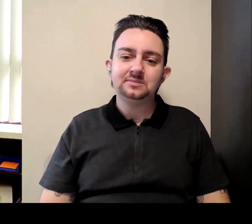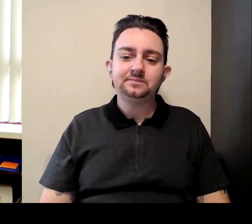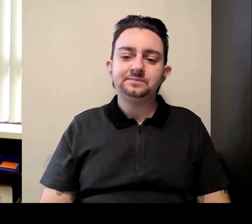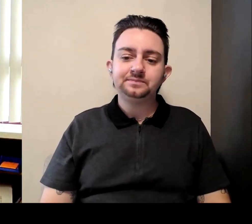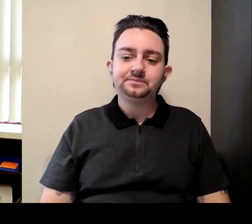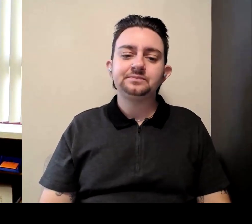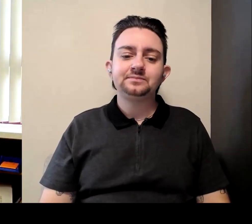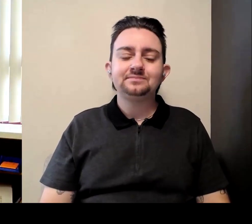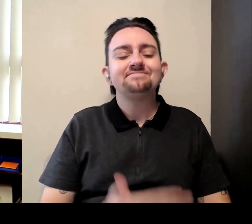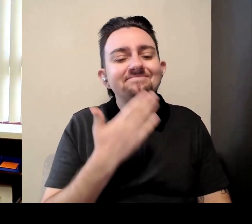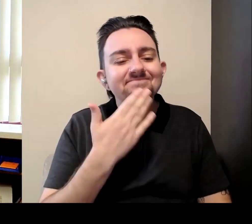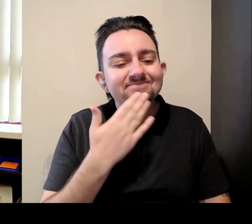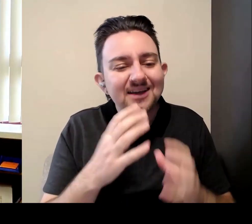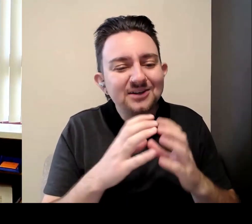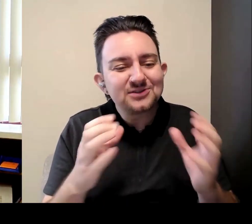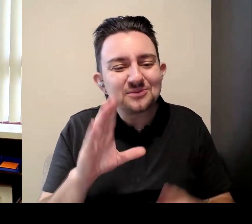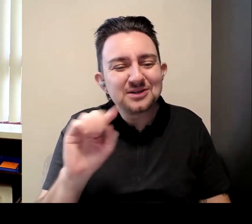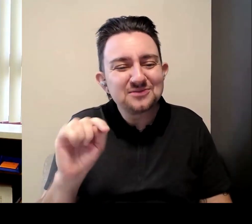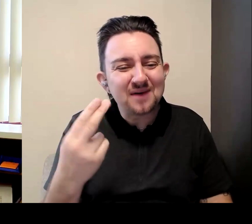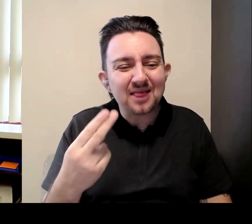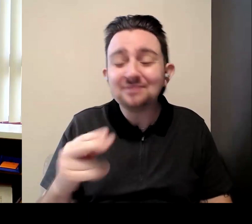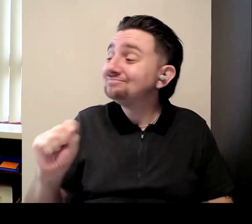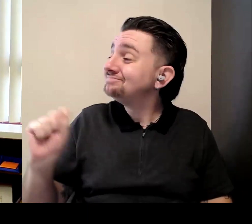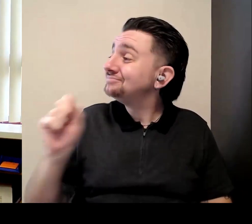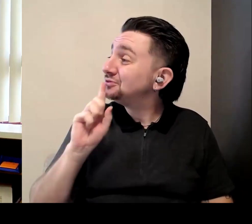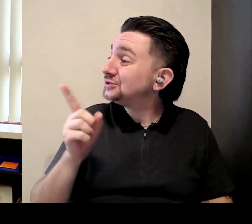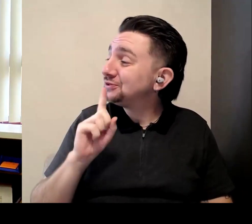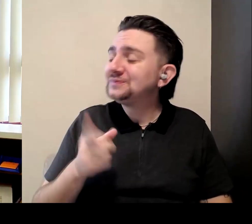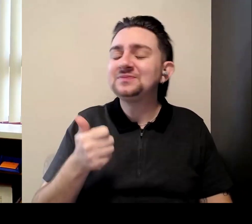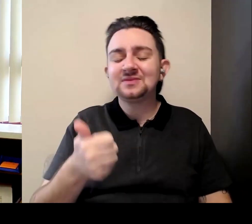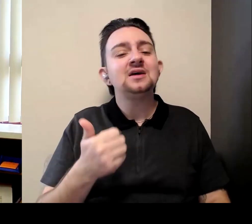Great, thank you so much, Beth. And that builds nicely onto our next question.